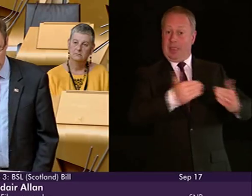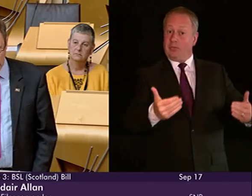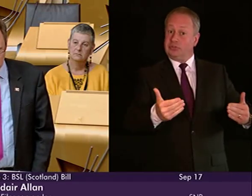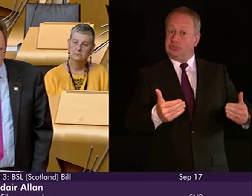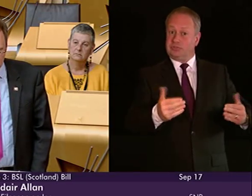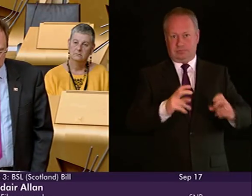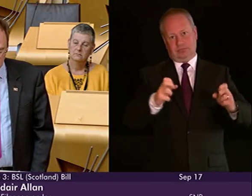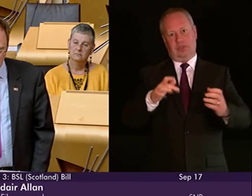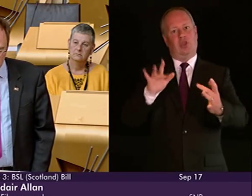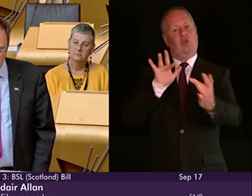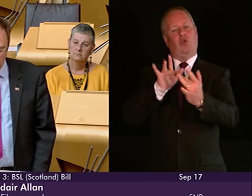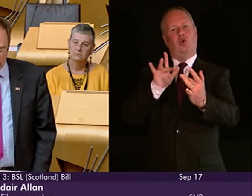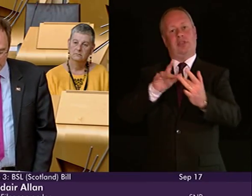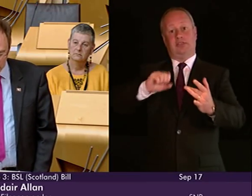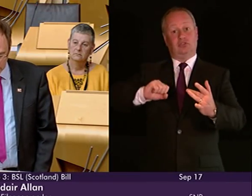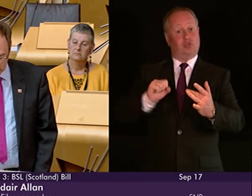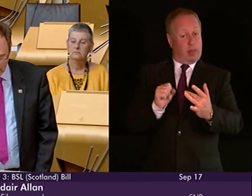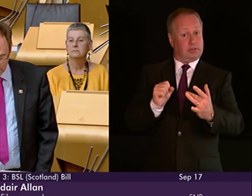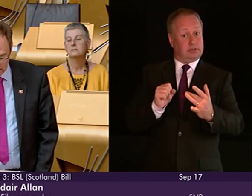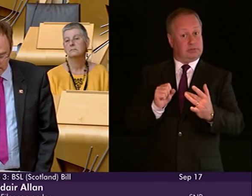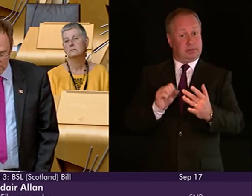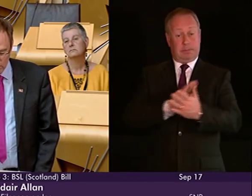contactScotland-BSL service enables deaf BSL